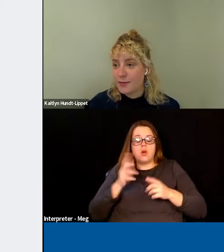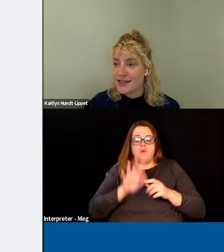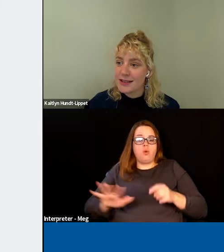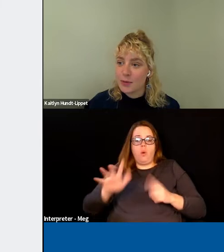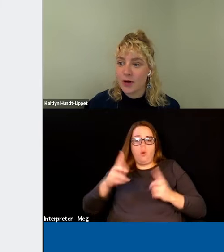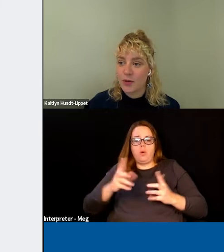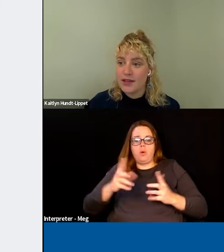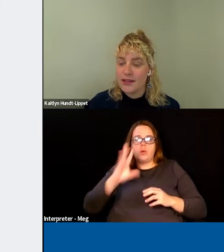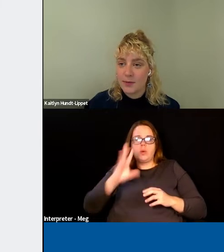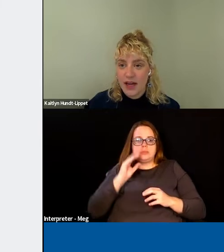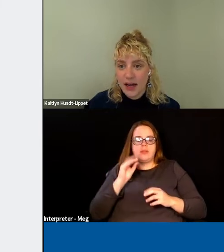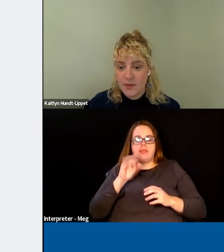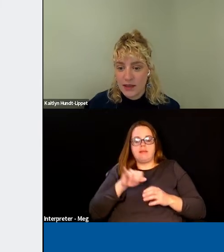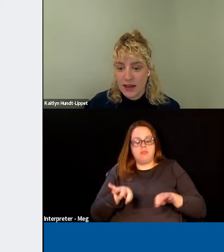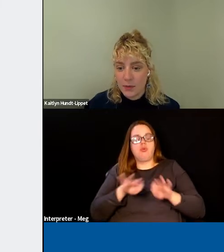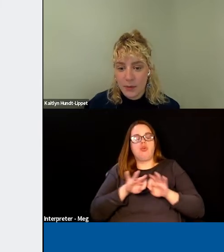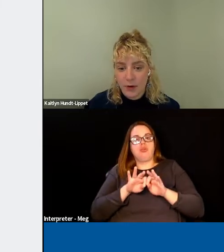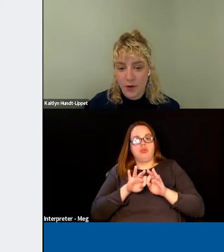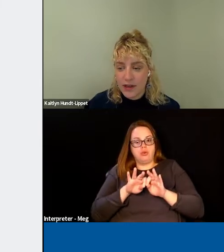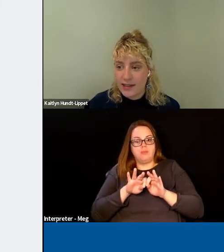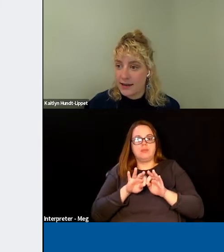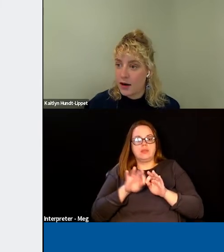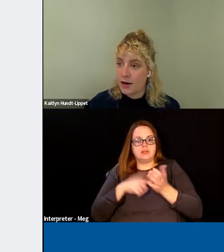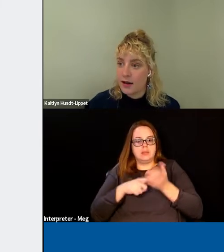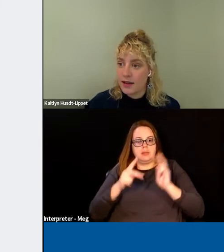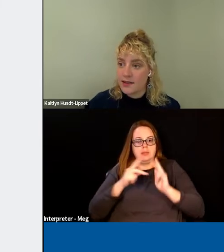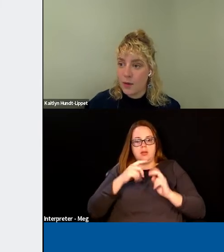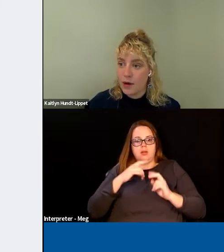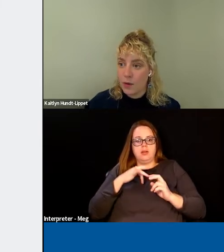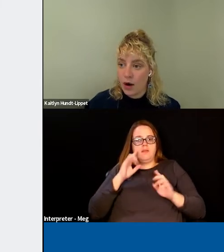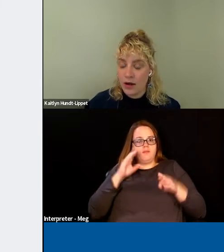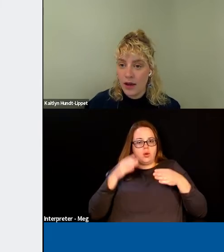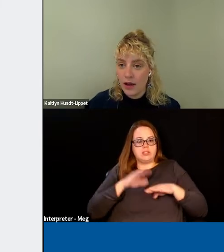This is an important one. Sometimes I think people focus in on things that went wrong